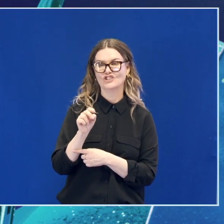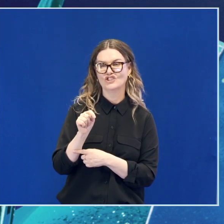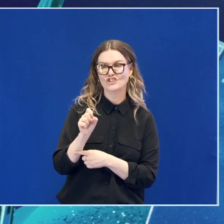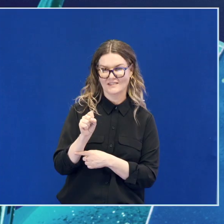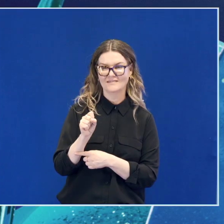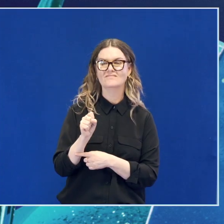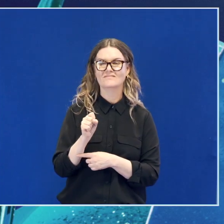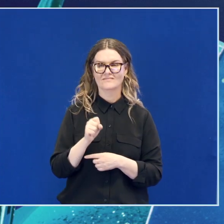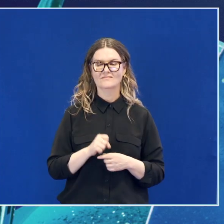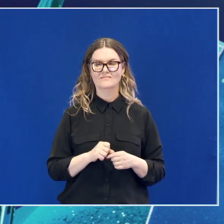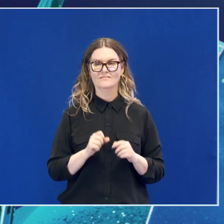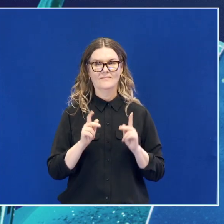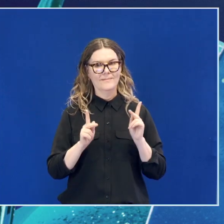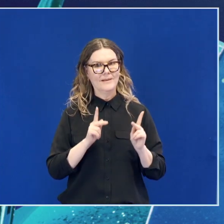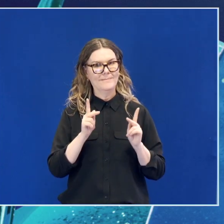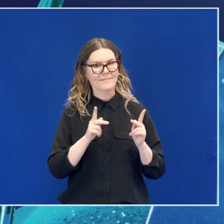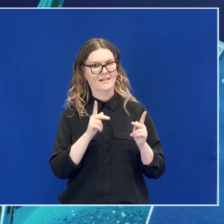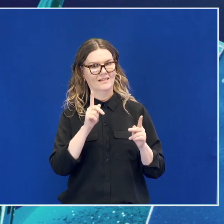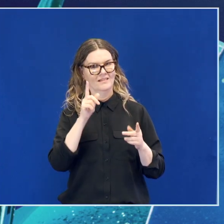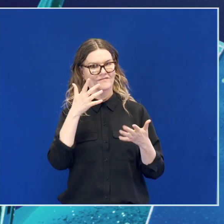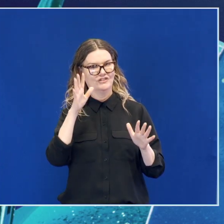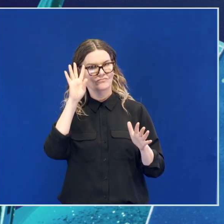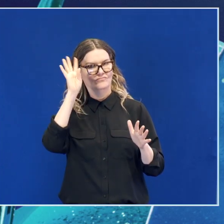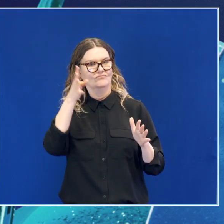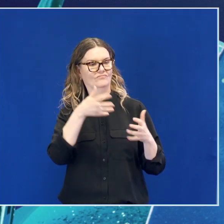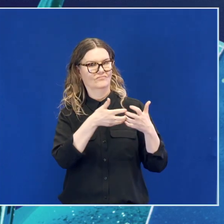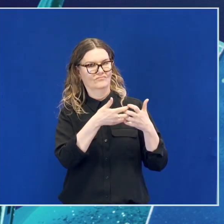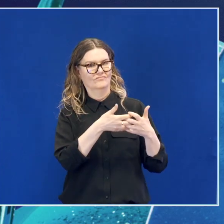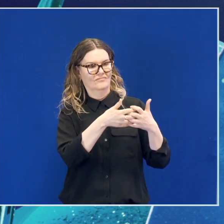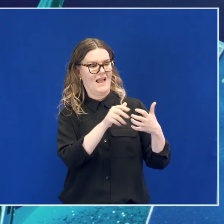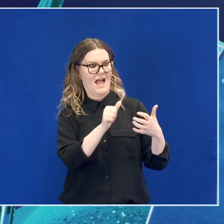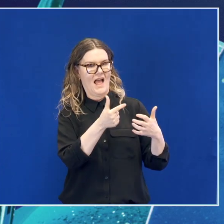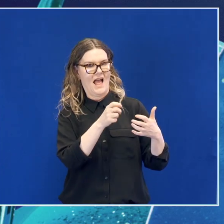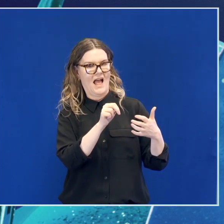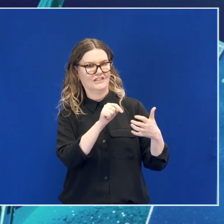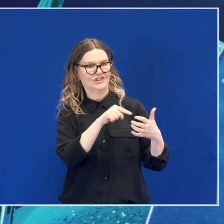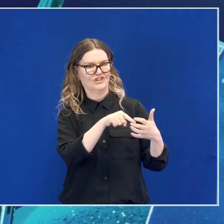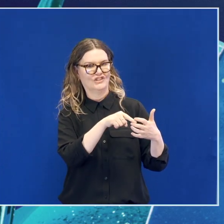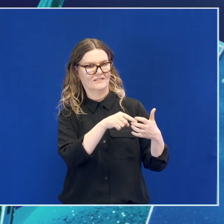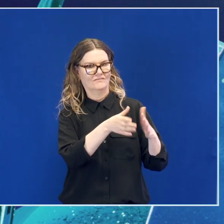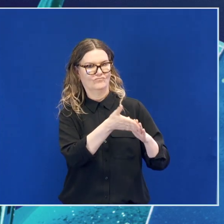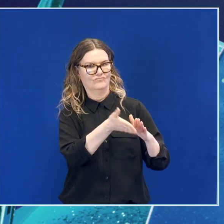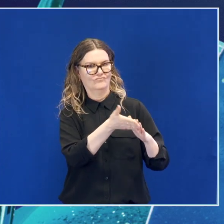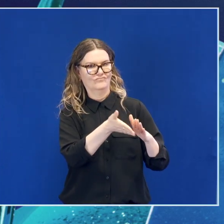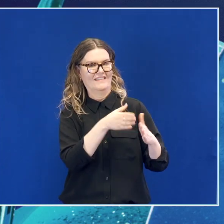So an agent would generally not be looking at all of my Work IQ information, or an agent might not be looking